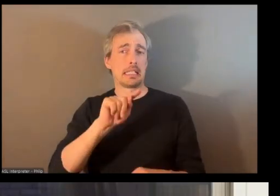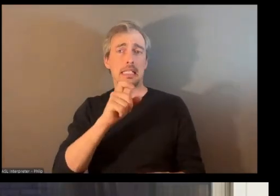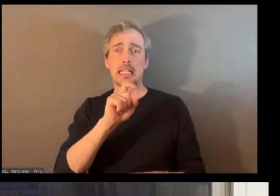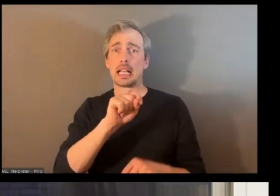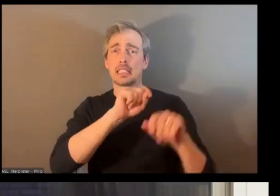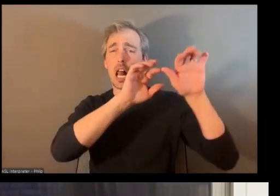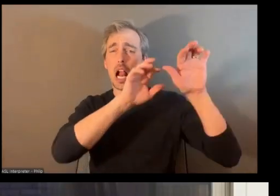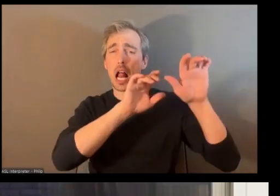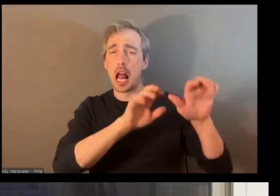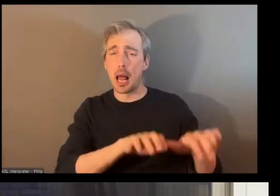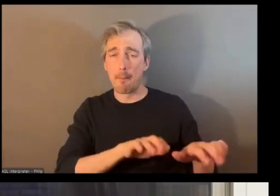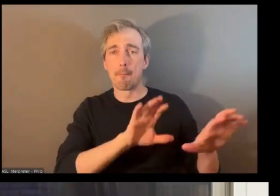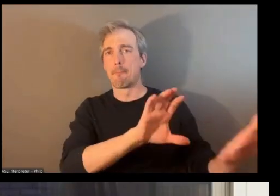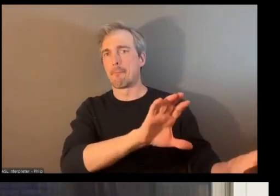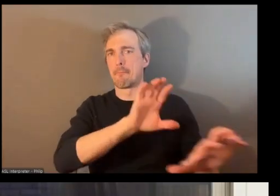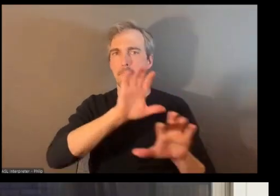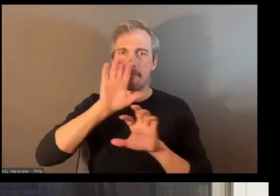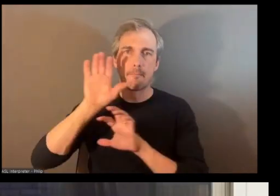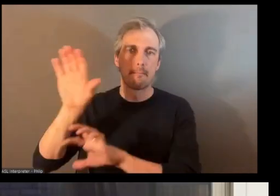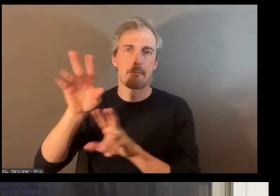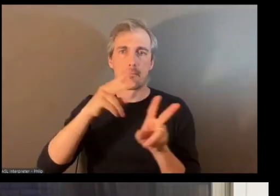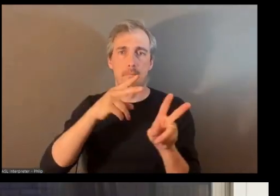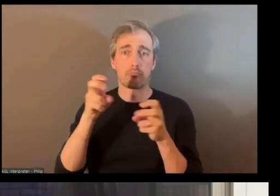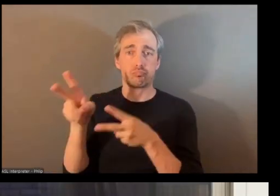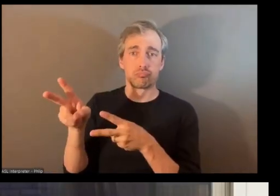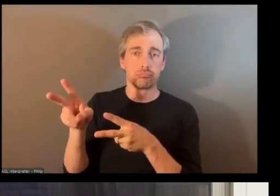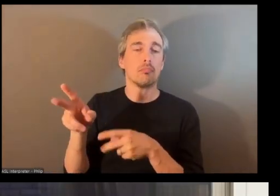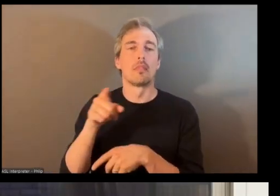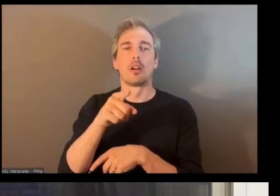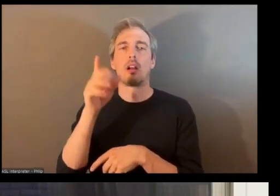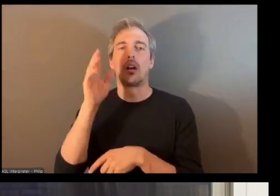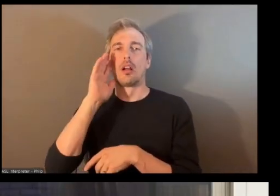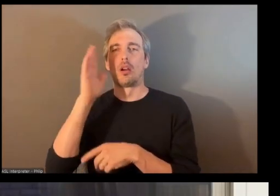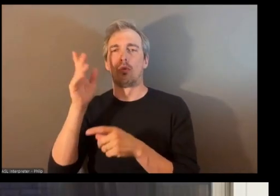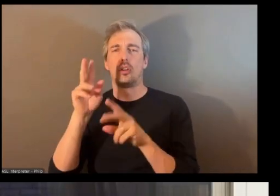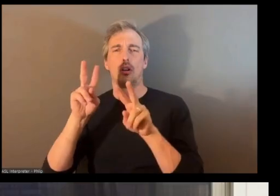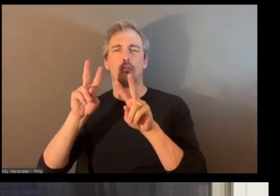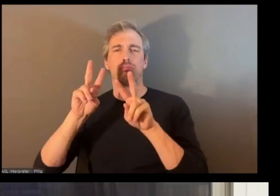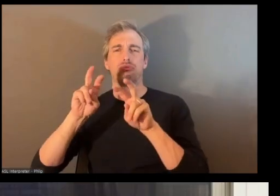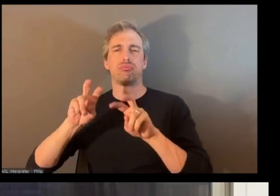And it will tell you if it's, like, the basic proficiency or higher.